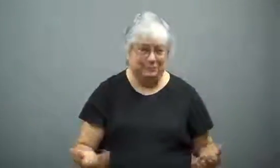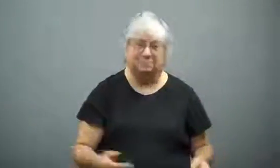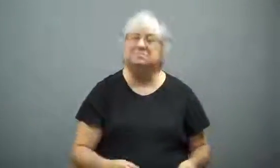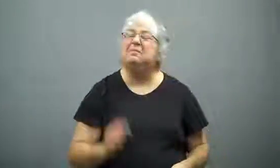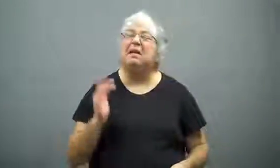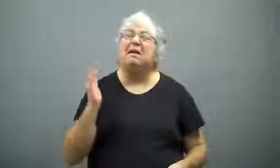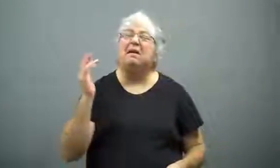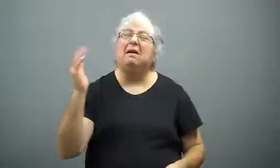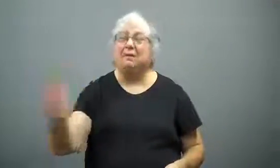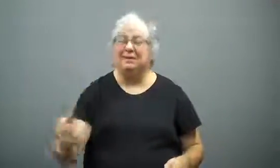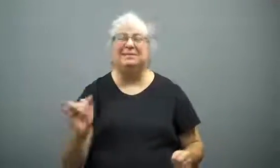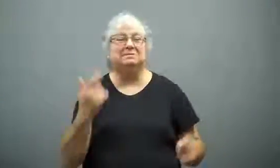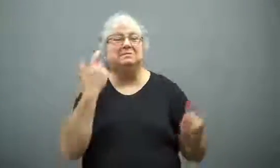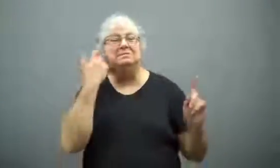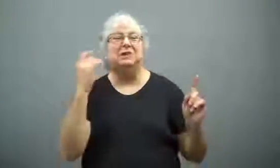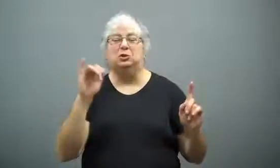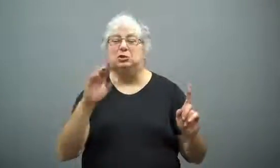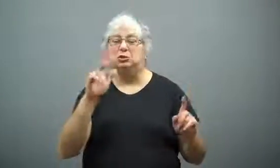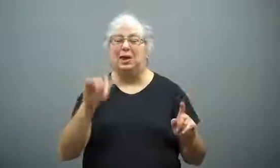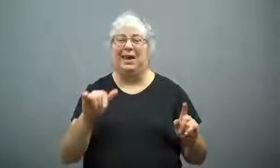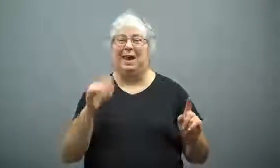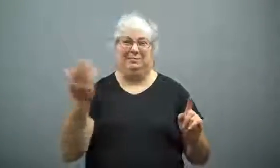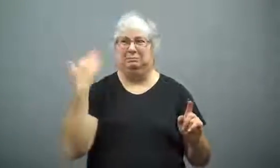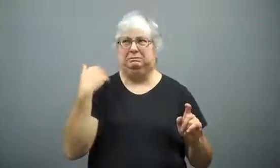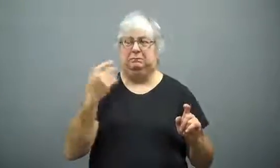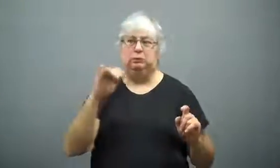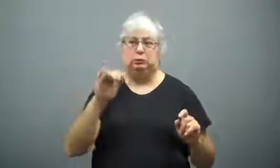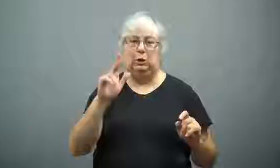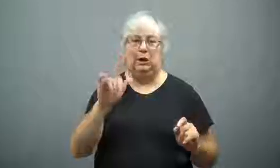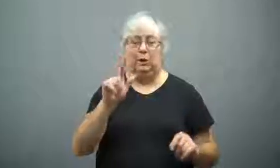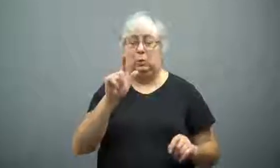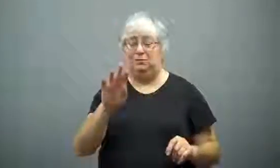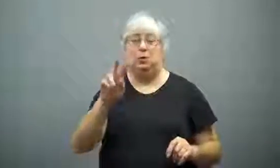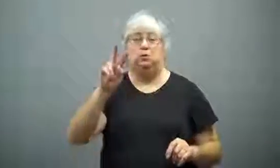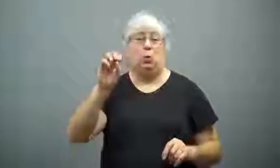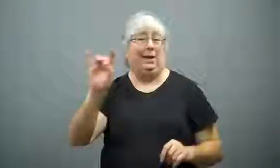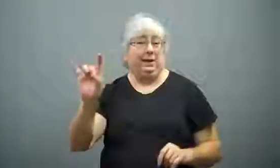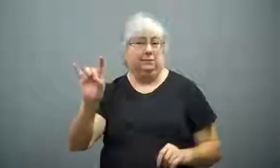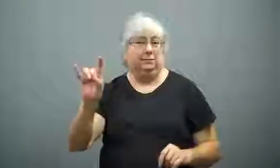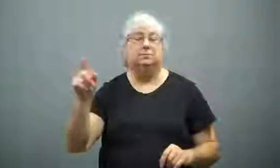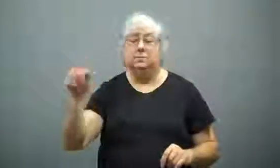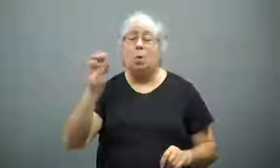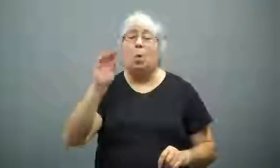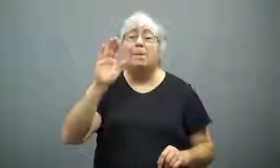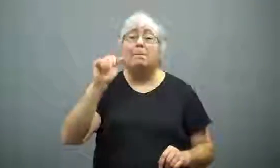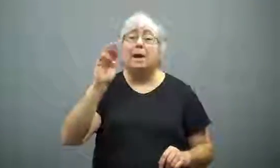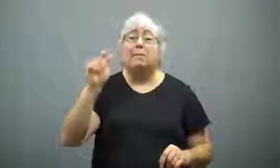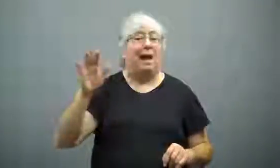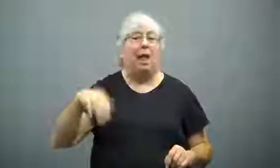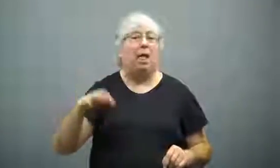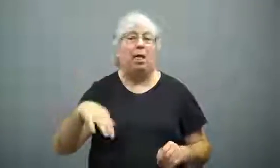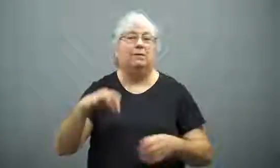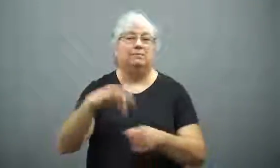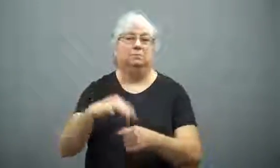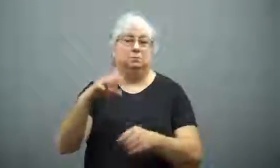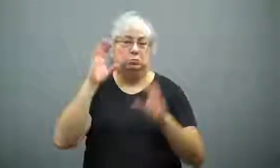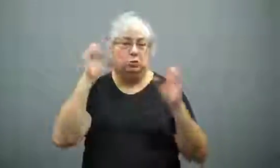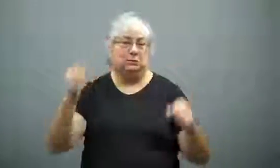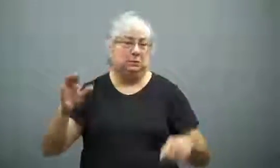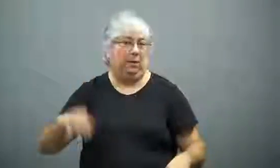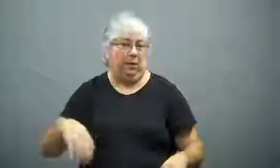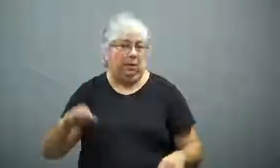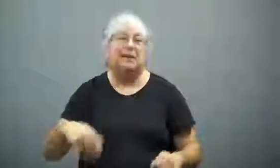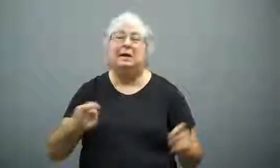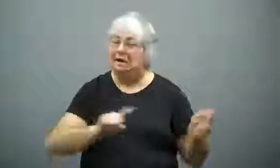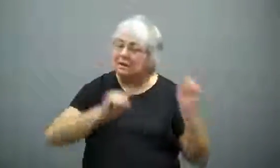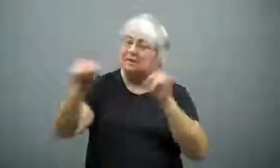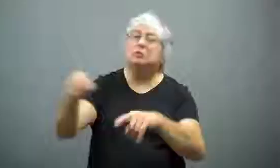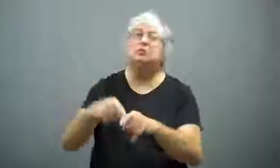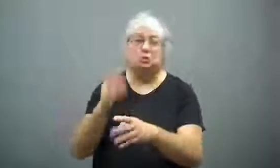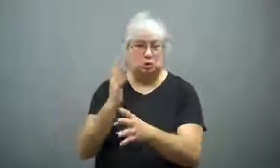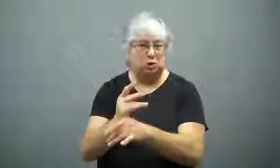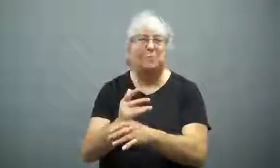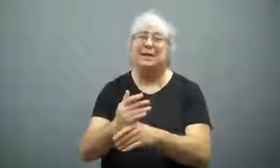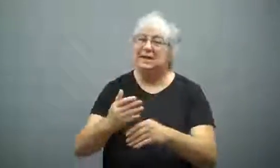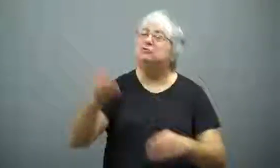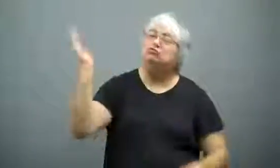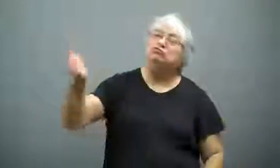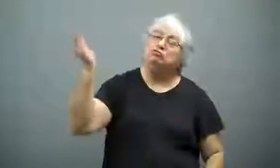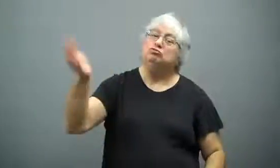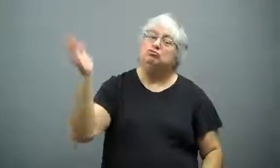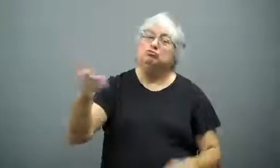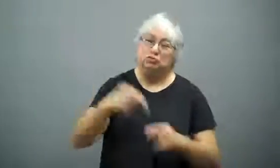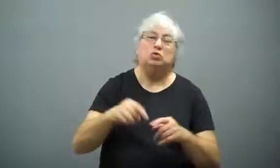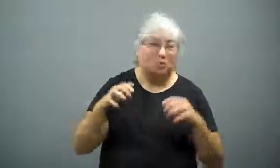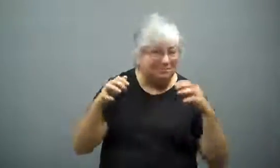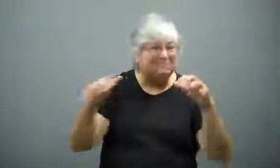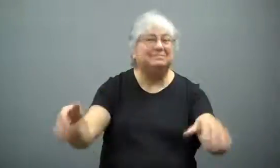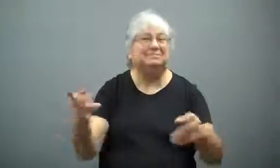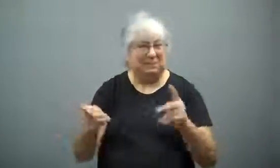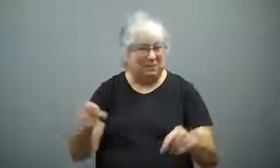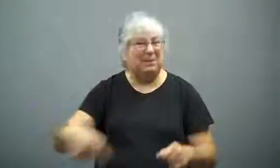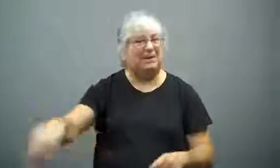Fast forward to July 24, 2008. Obama hadn't been elected president yet.